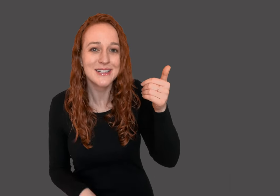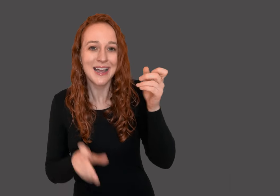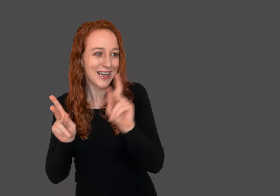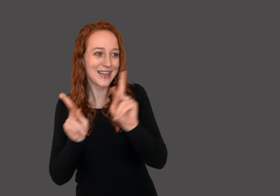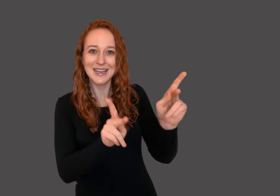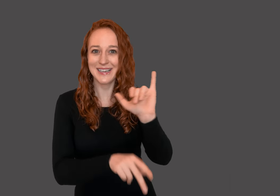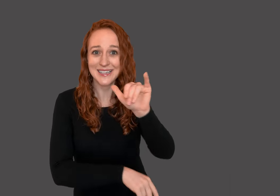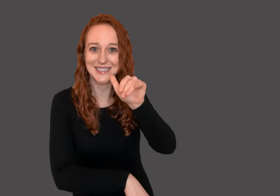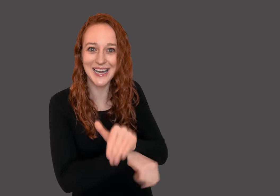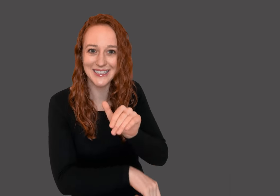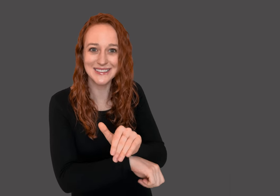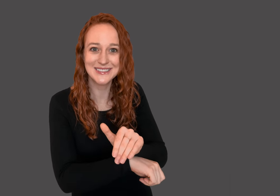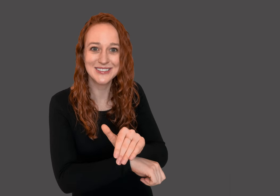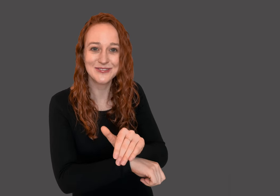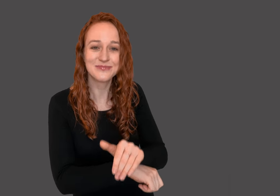appearing like nighttime.